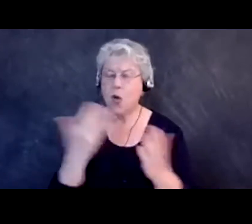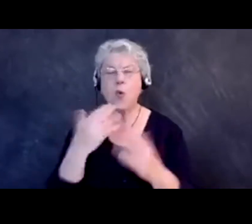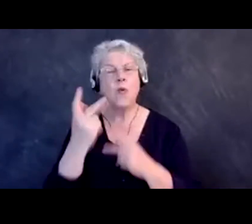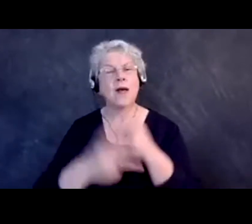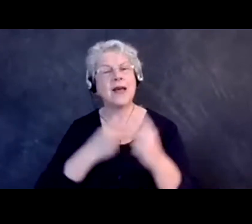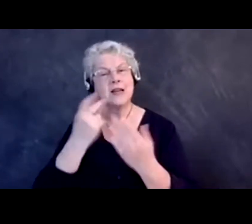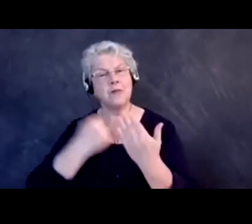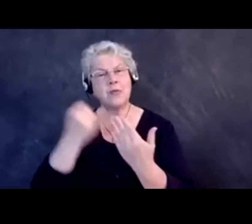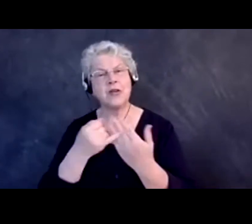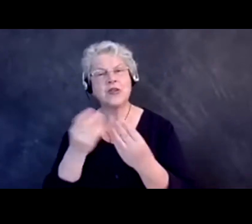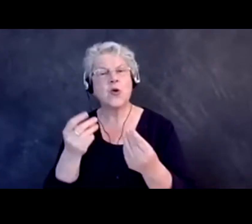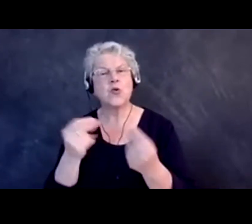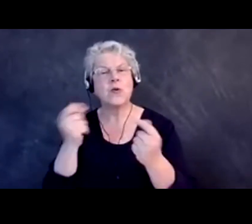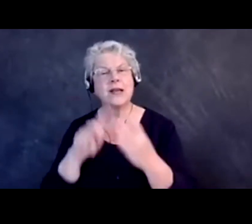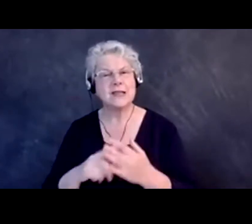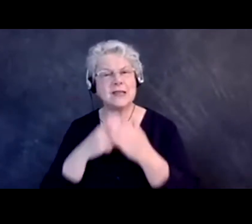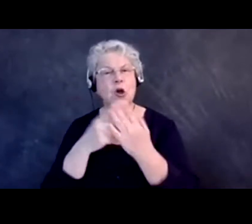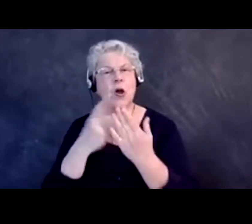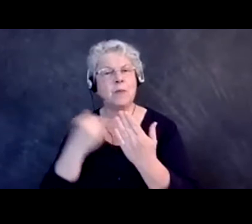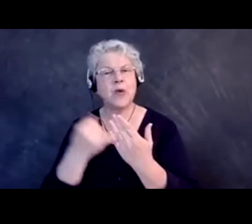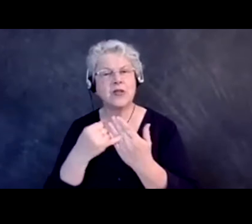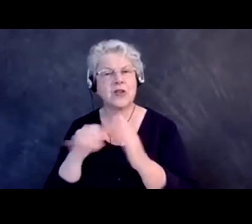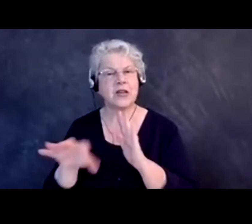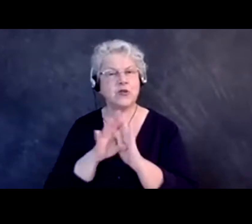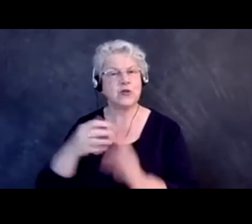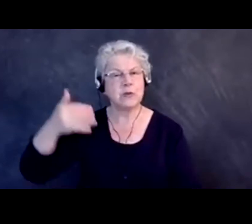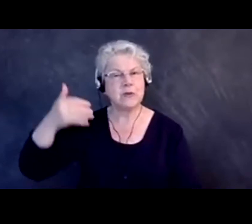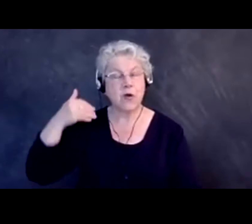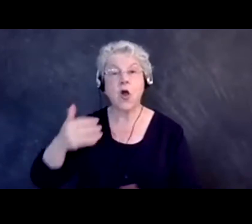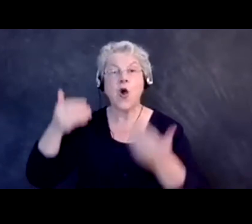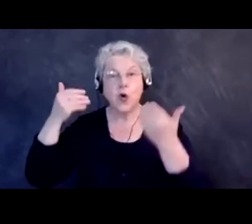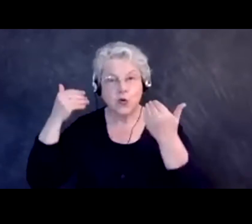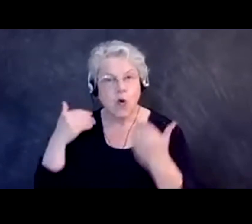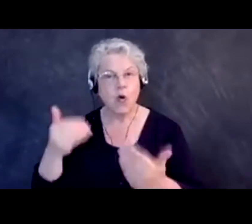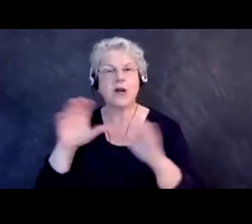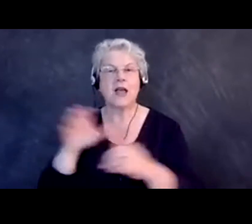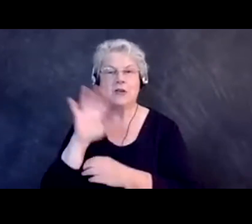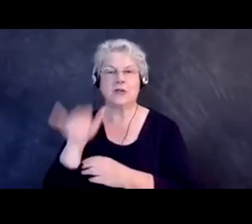start project was identified and do that project and make a huge point of saying, “This came from